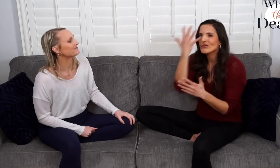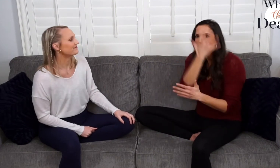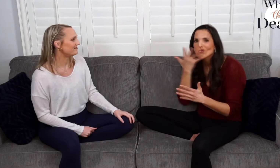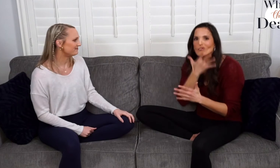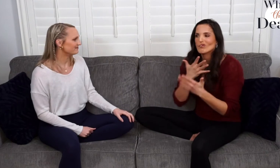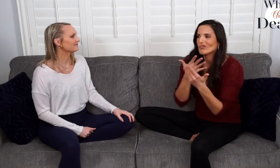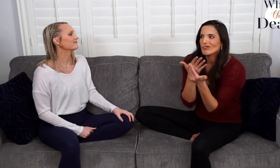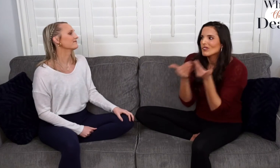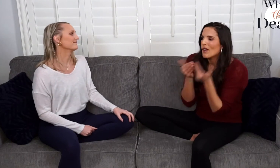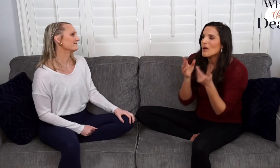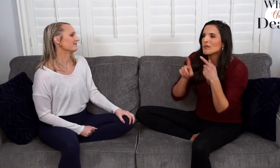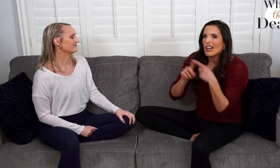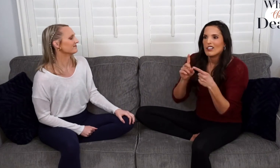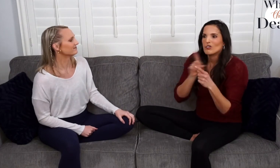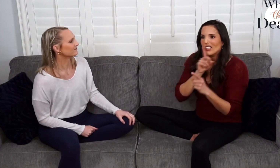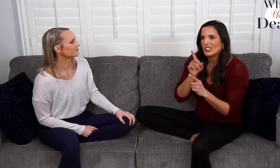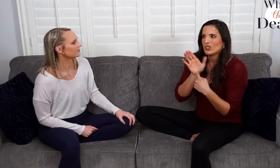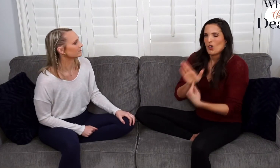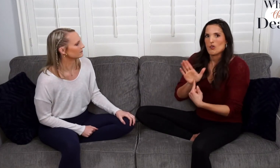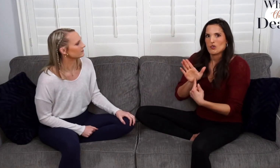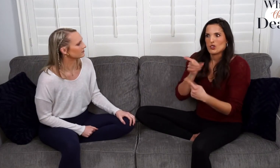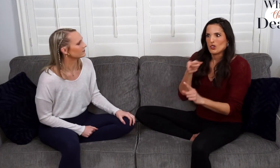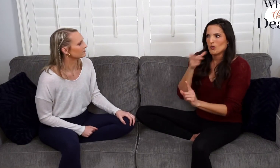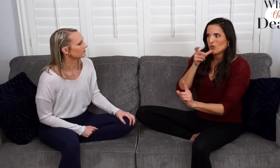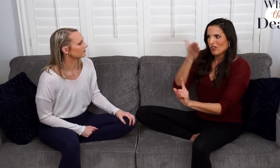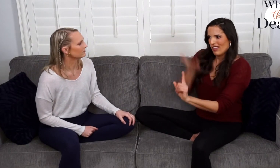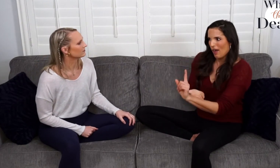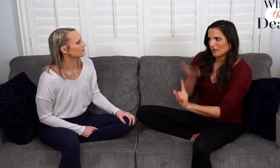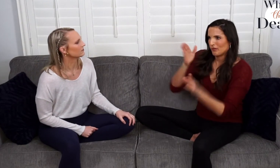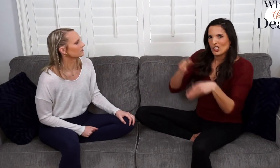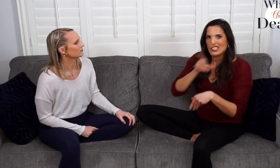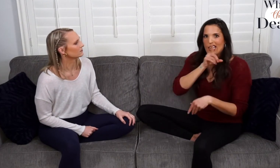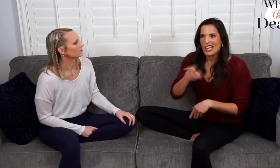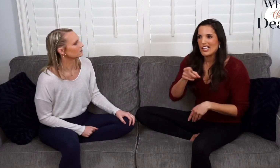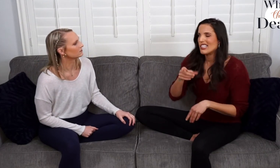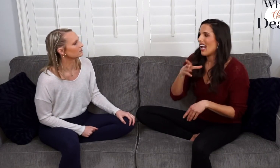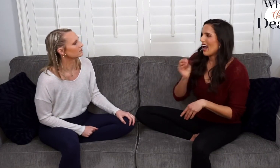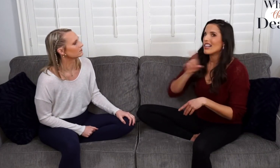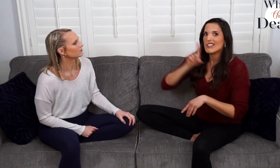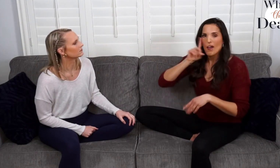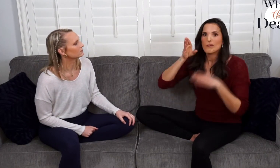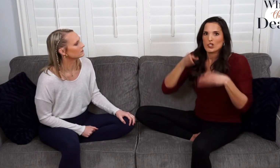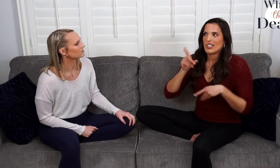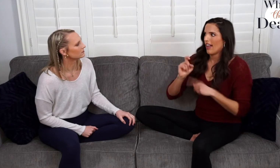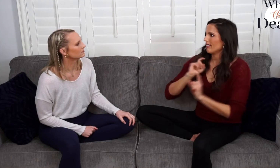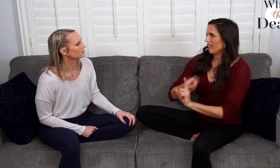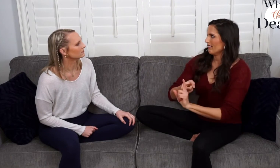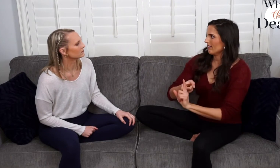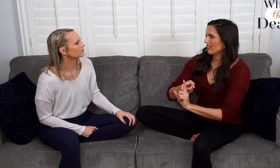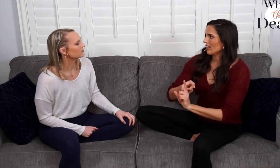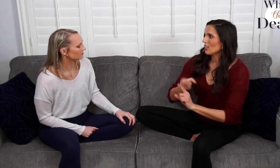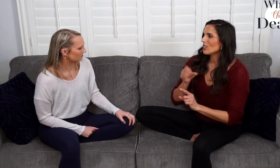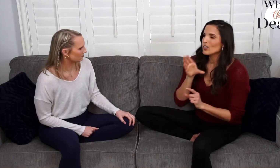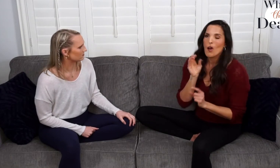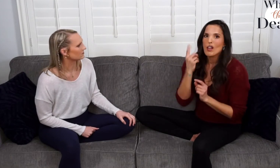looks but it really shows you who that person is and a Deaf person has to give you a name sign